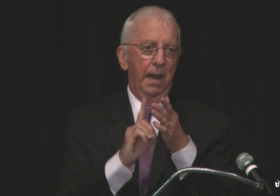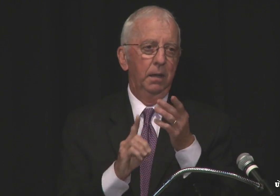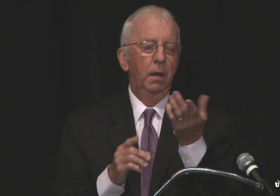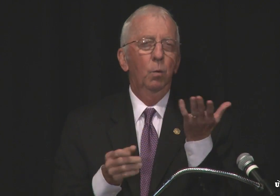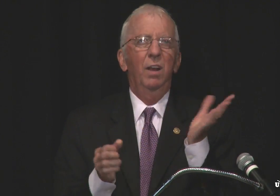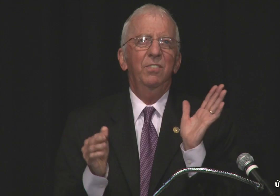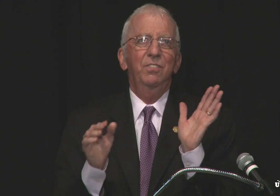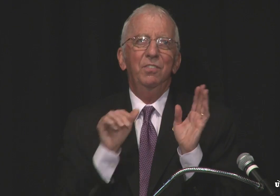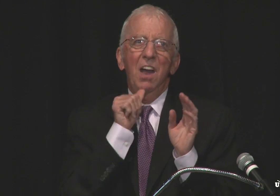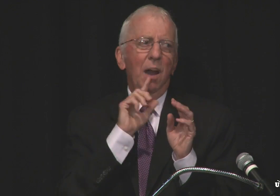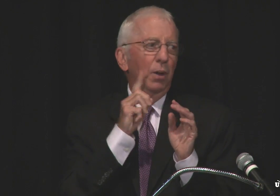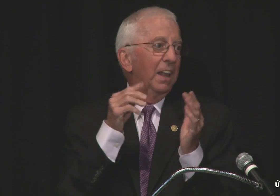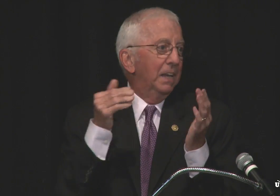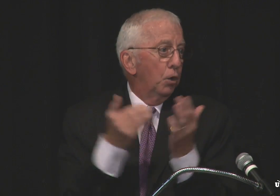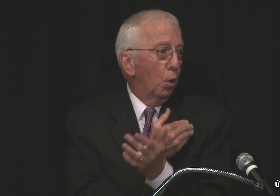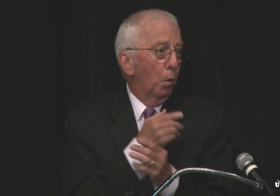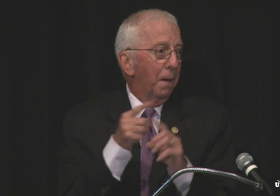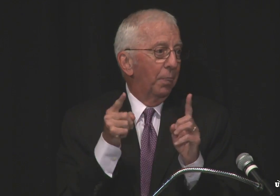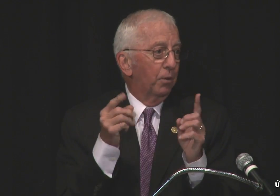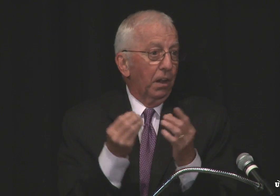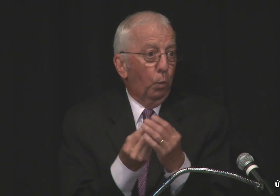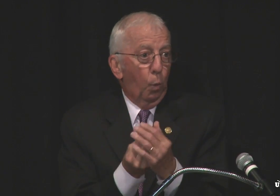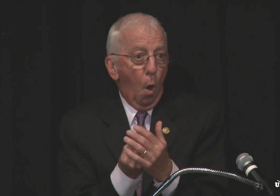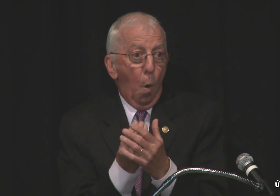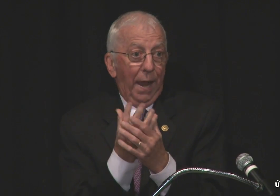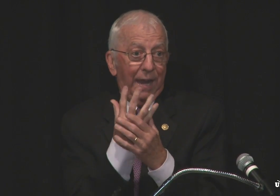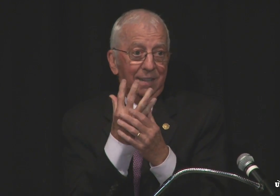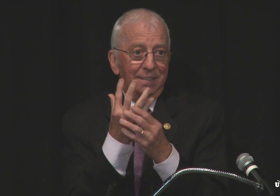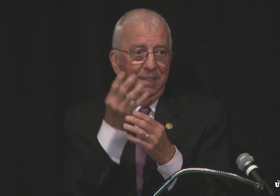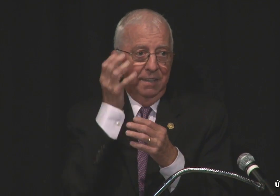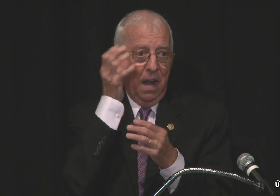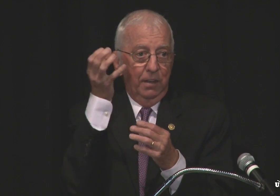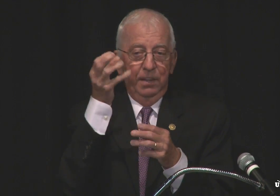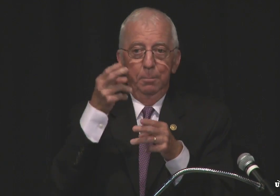Well it's not really new, but there's a growing concept